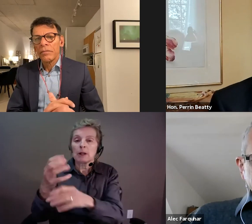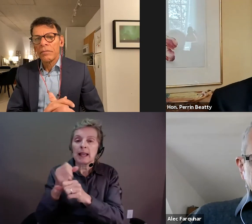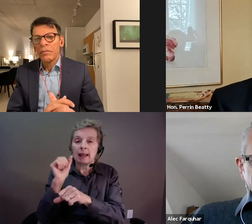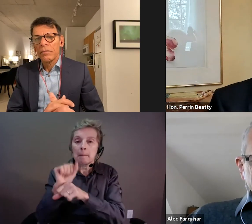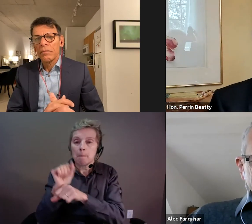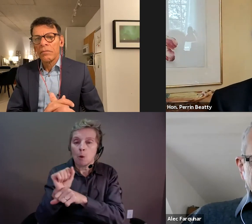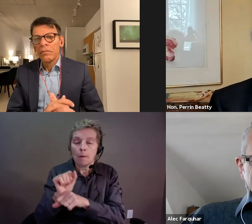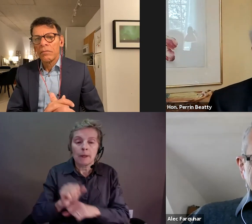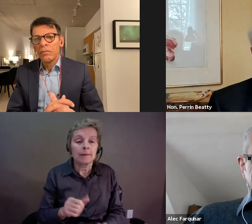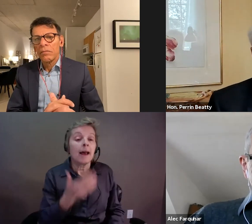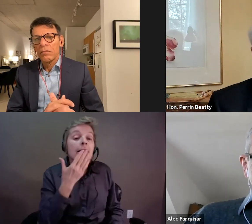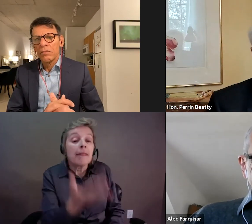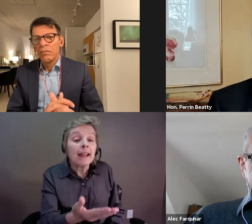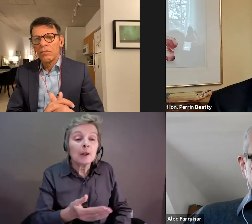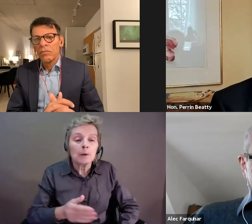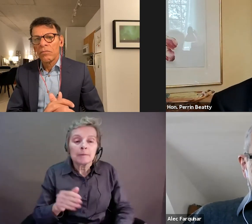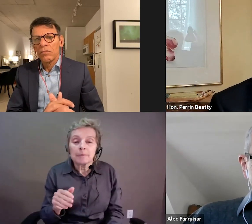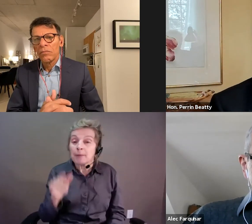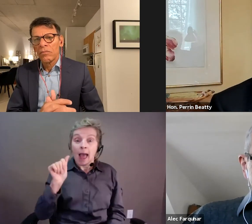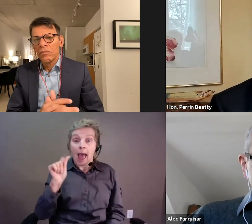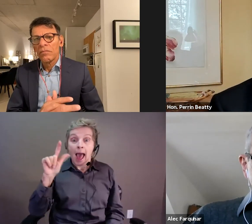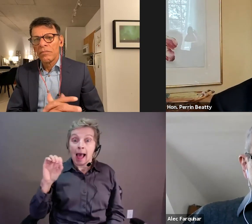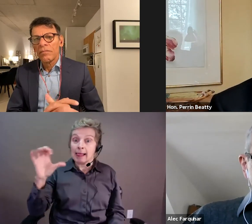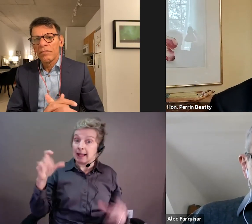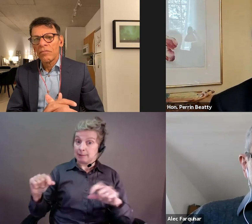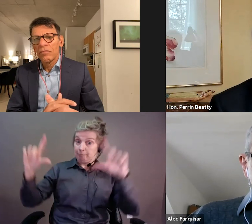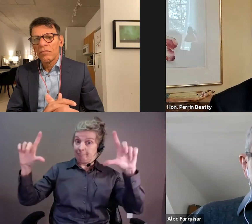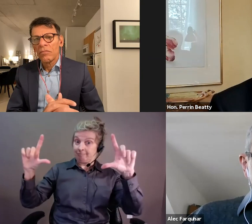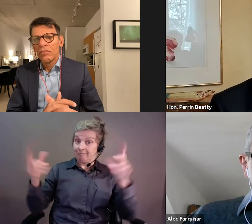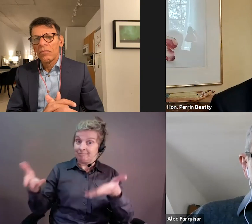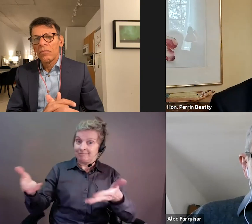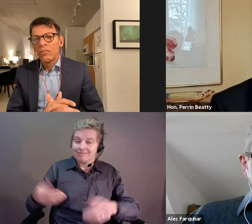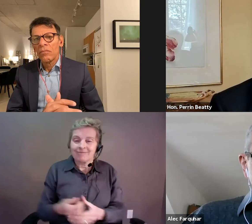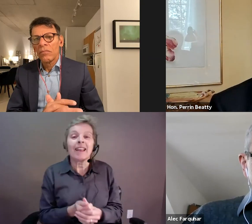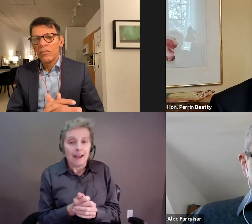Thank you. We will give Perrin a 15 second